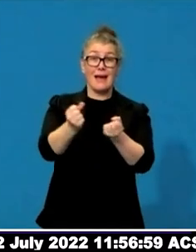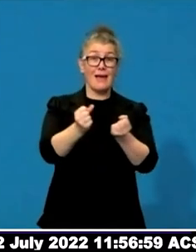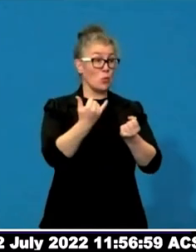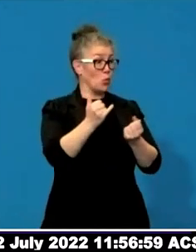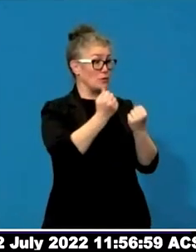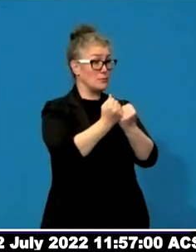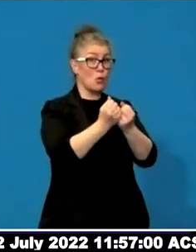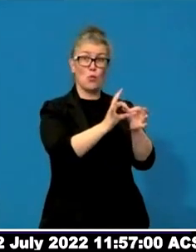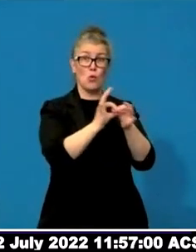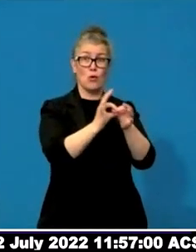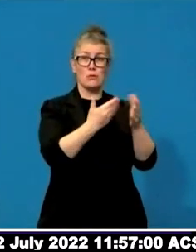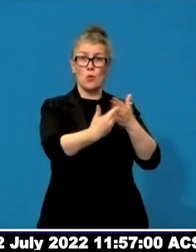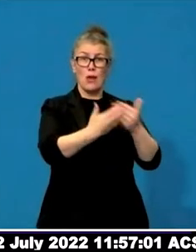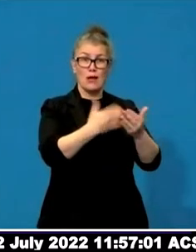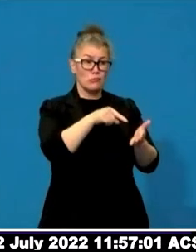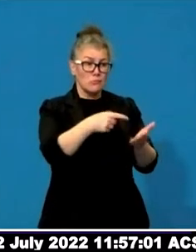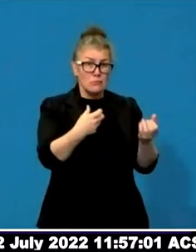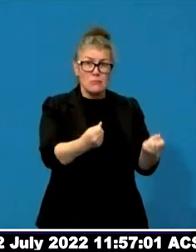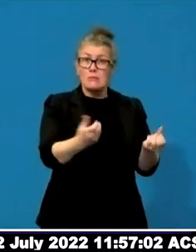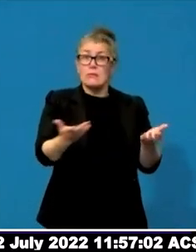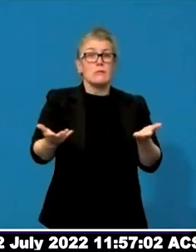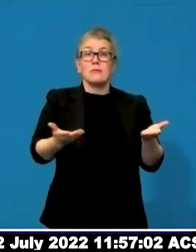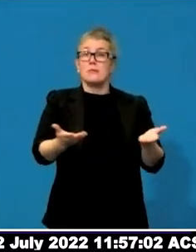I think what I am seeing as Public Guardian